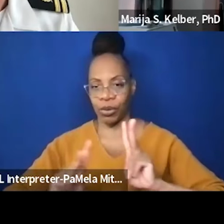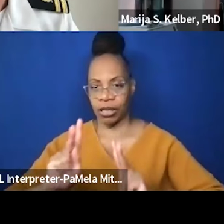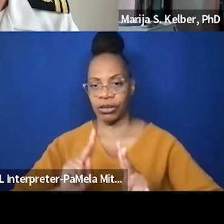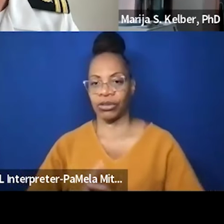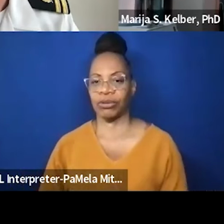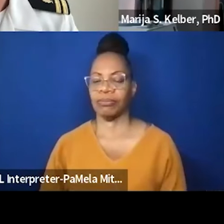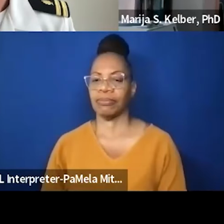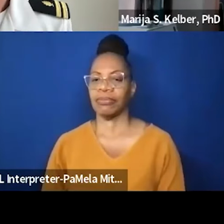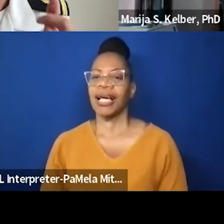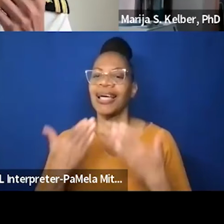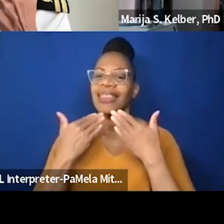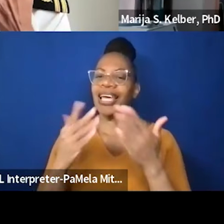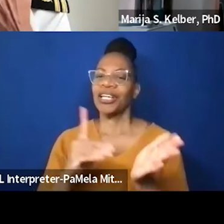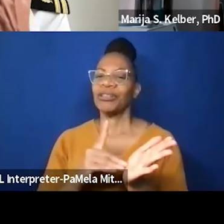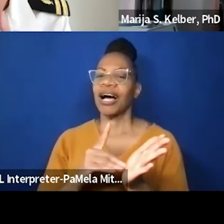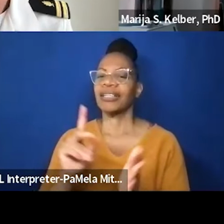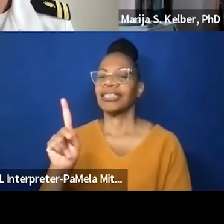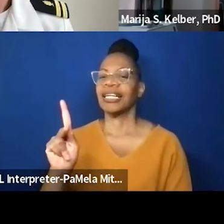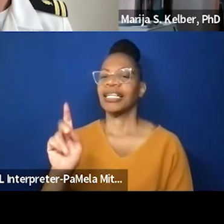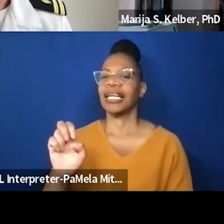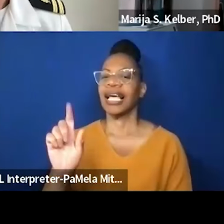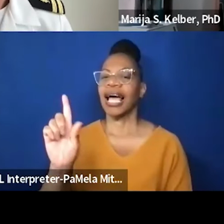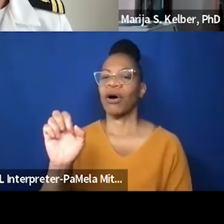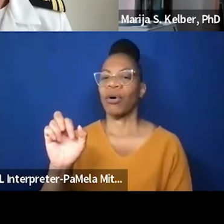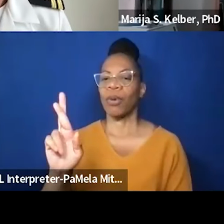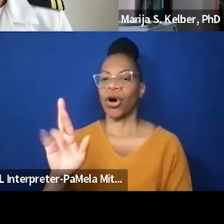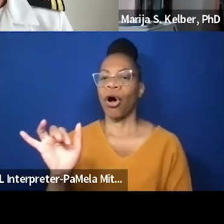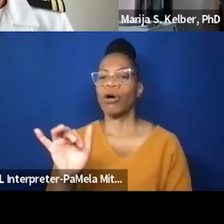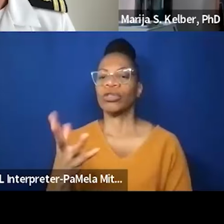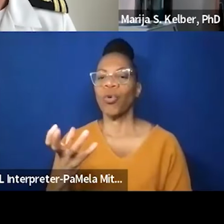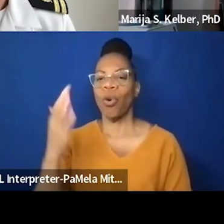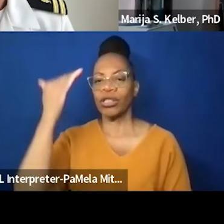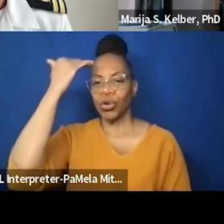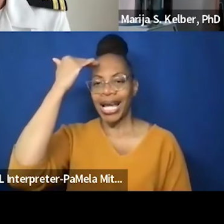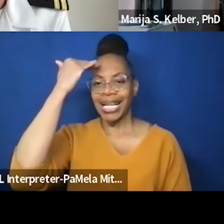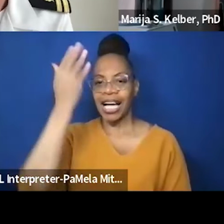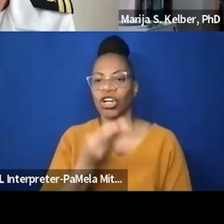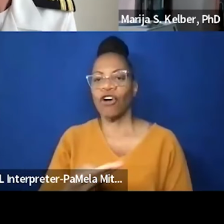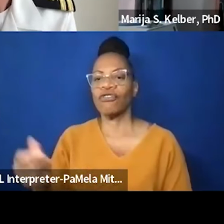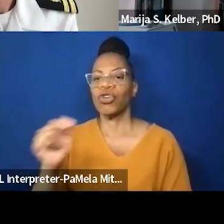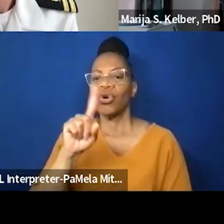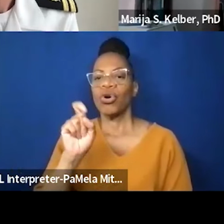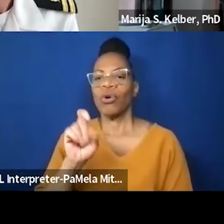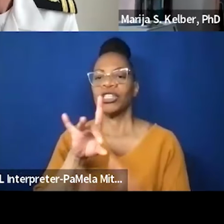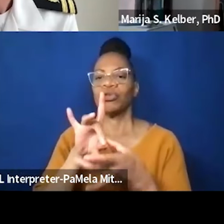Thank you, Dr. Kelber. And I wanted to acknowledge there was a couple of questions related to the VA benefits,